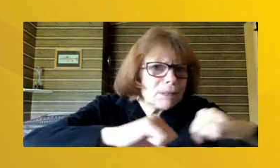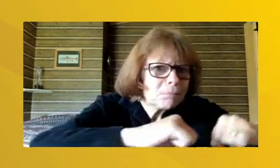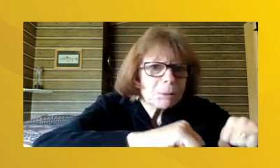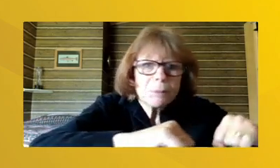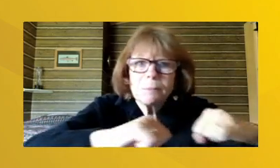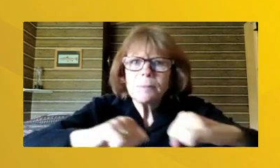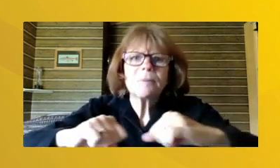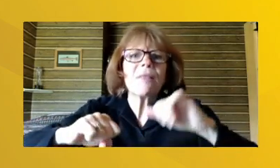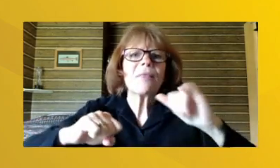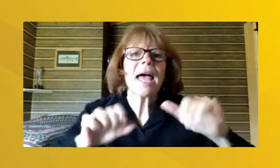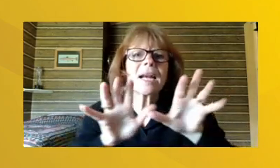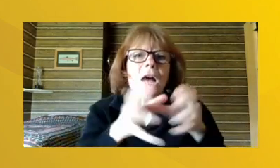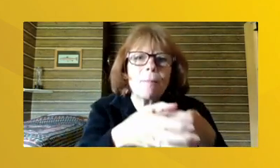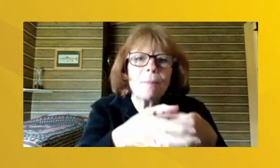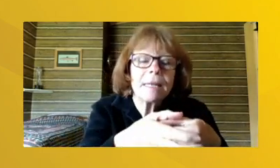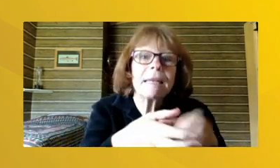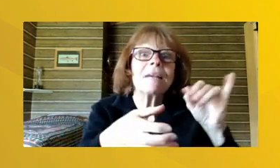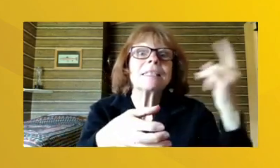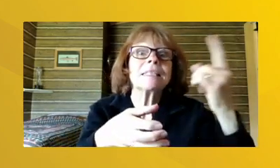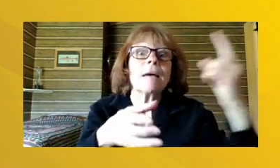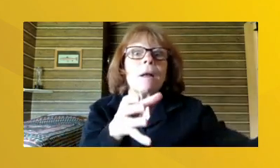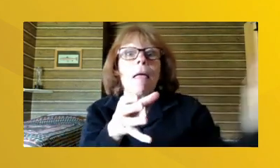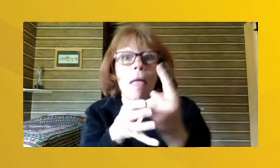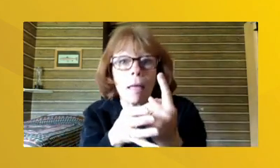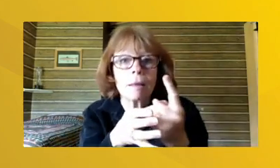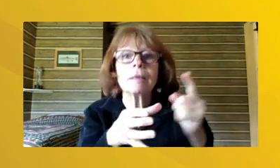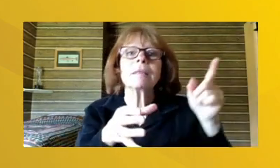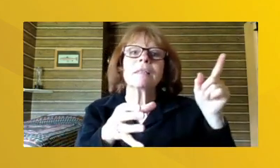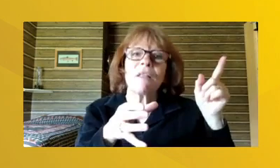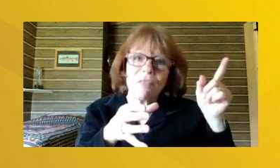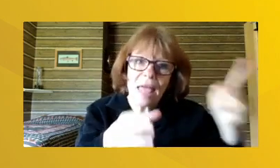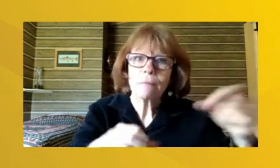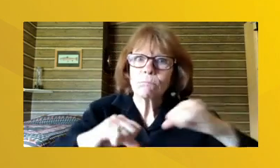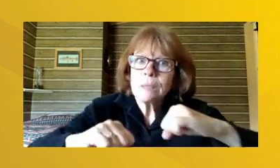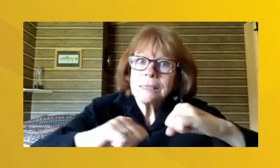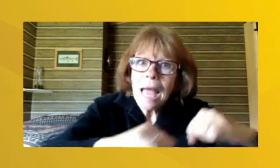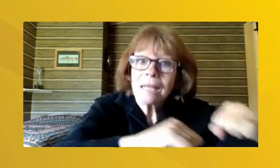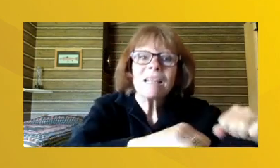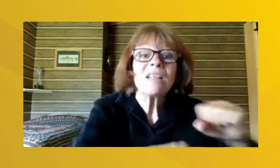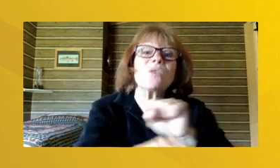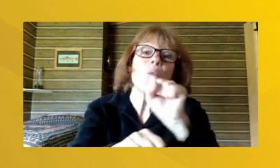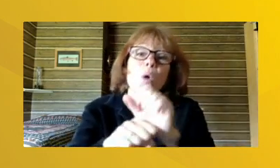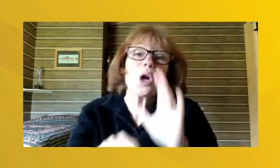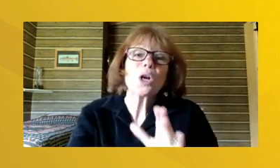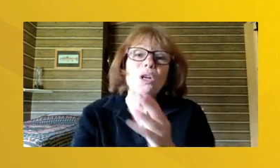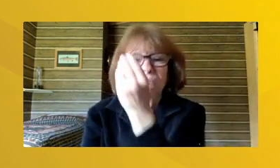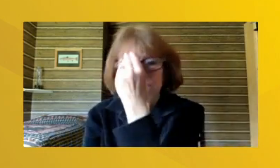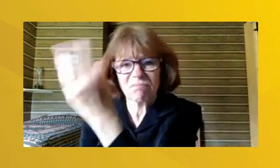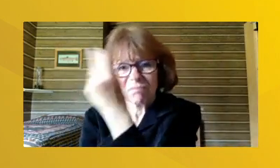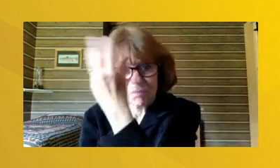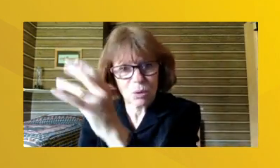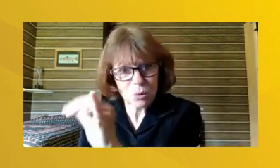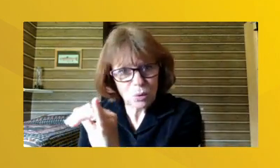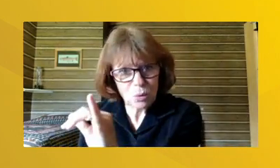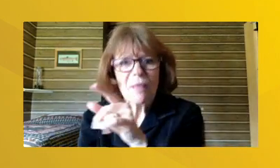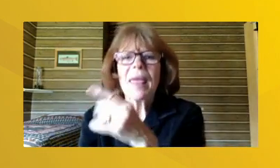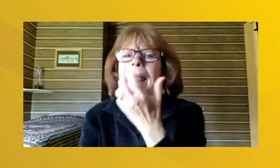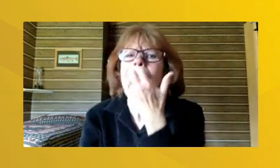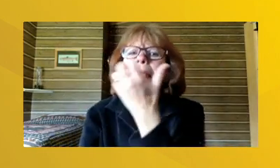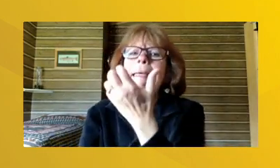A queen mole rat. And then all the rest, all the other adults, have jobs.